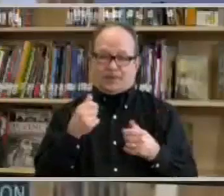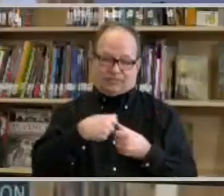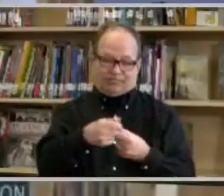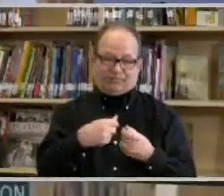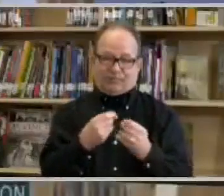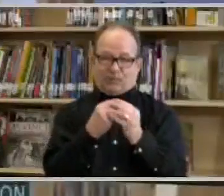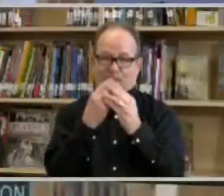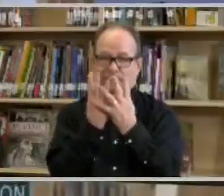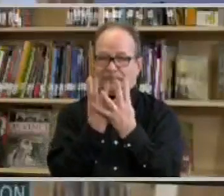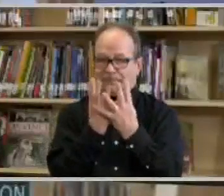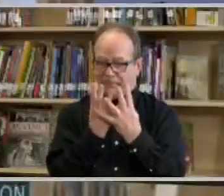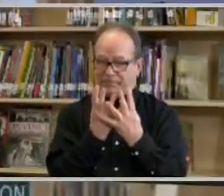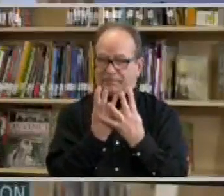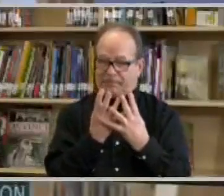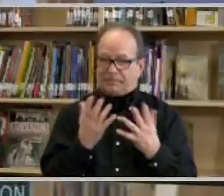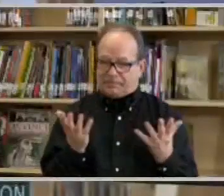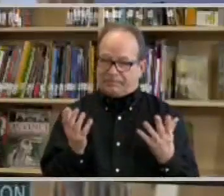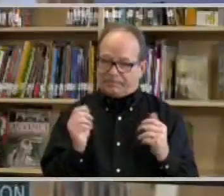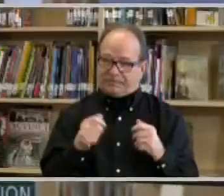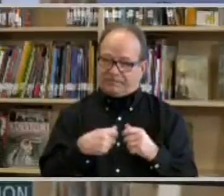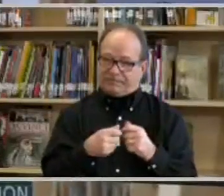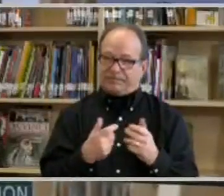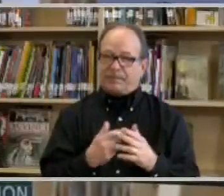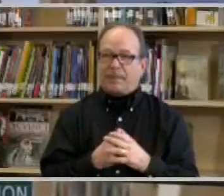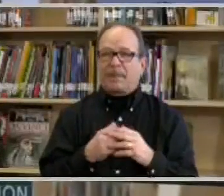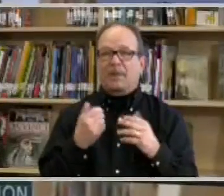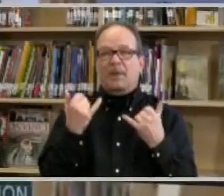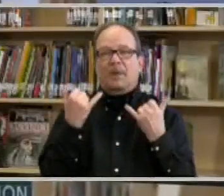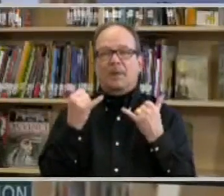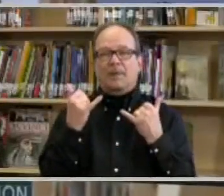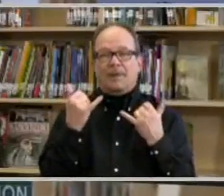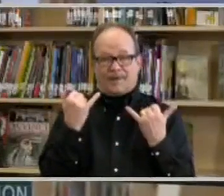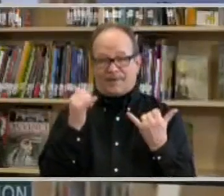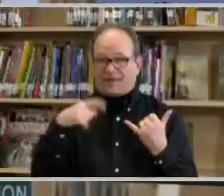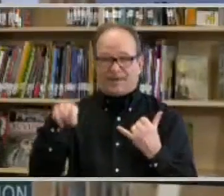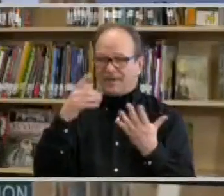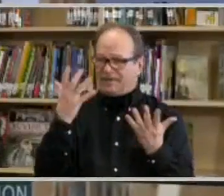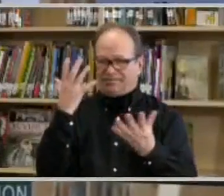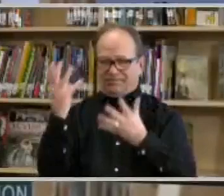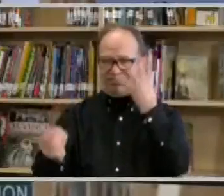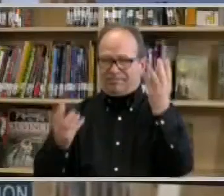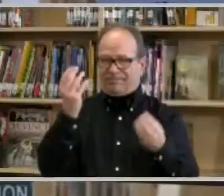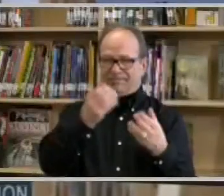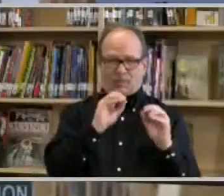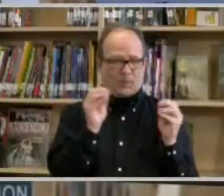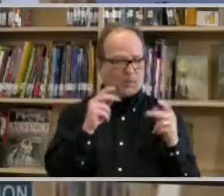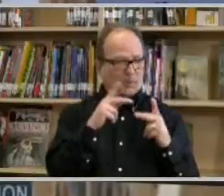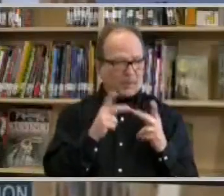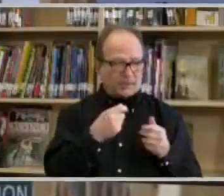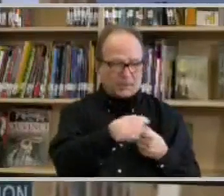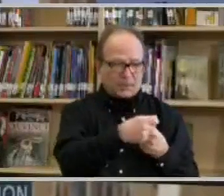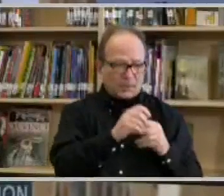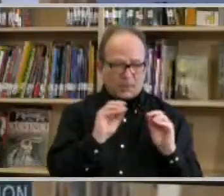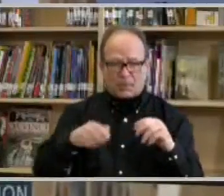THERE ARE SOME THINGS ADULTS LIKE TO DO FOR THAT SOCIAL PIECE. WE DON'T HAVE MANY OUTLETS LIKE THAT.